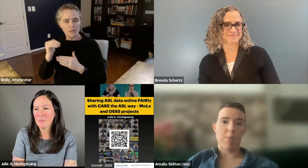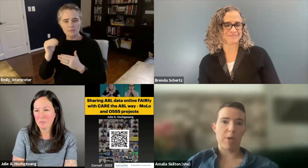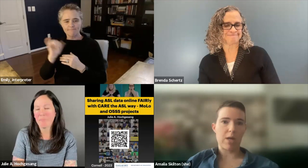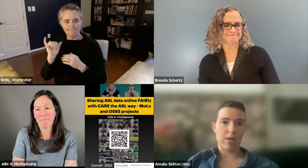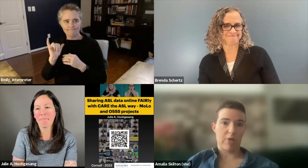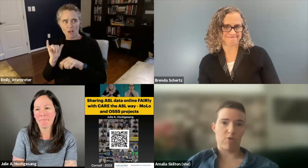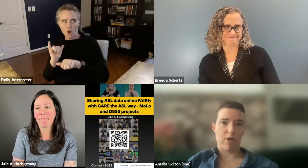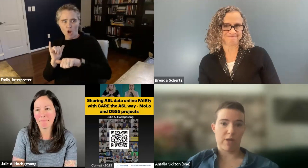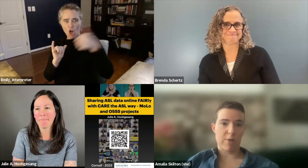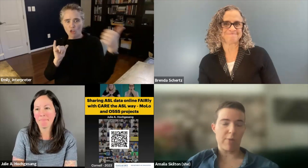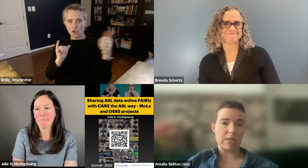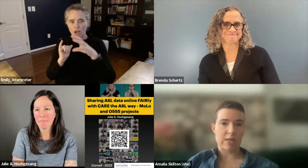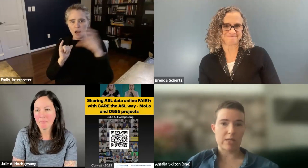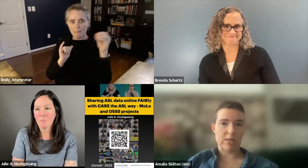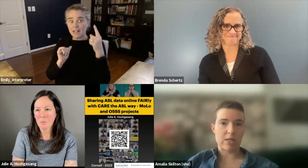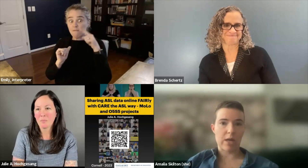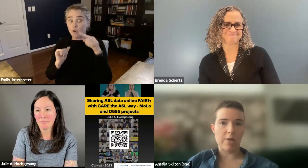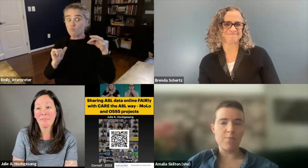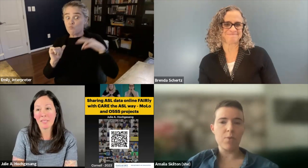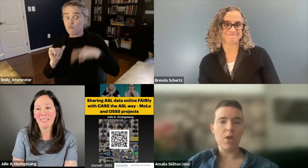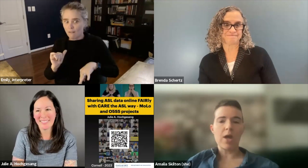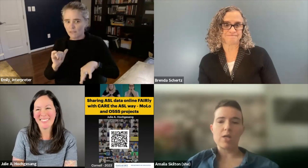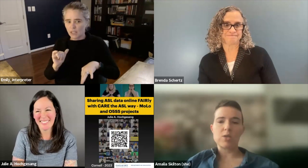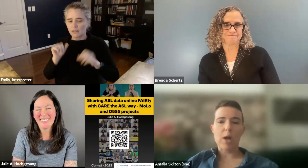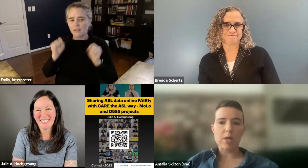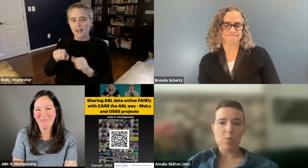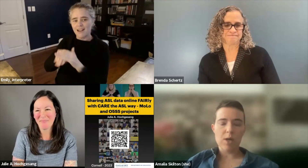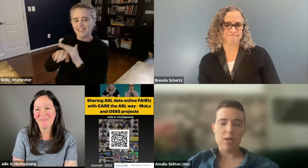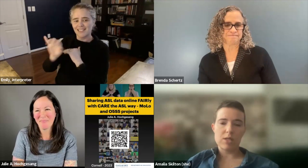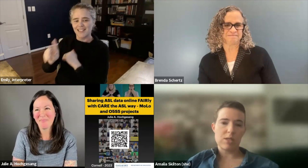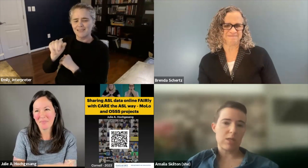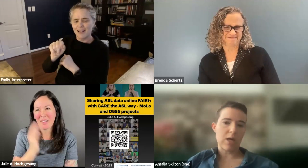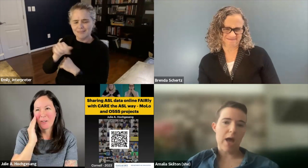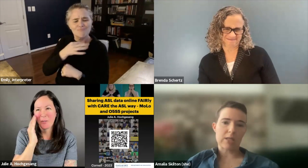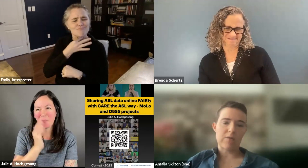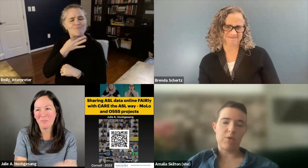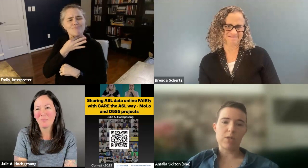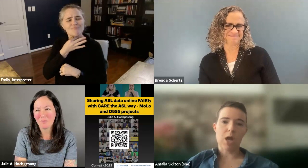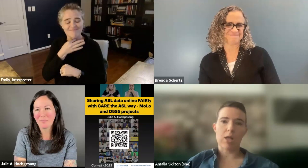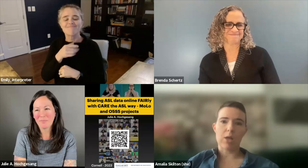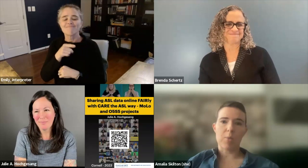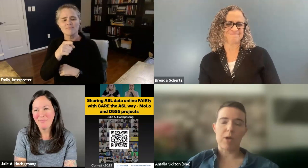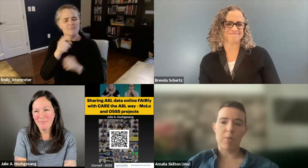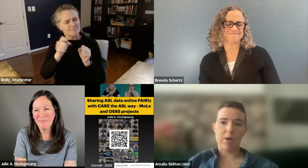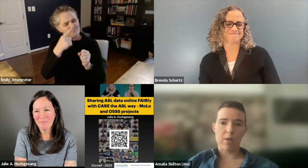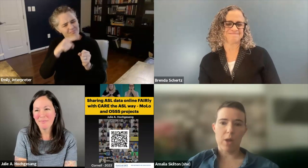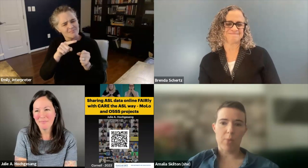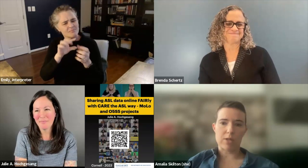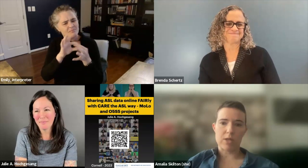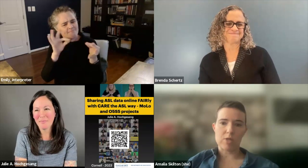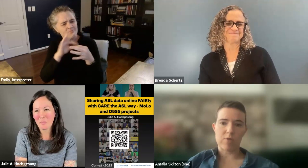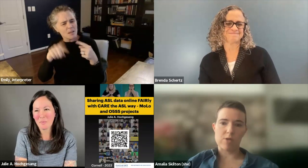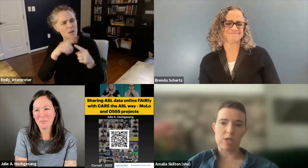company like a for-profit company has access to that data and so I just wanted to ask if you could talk a little bit about your thought process for using